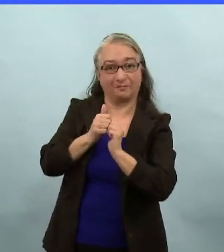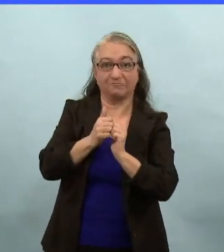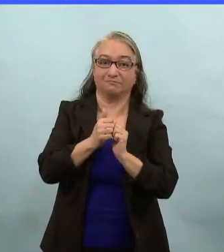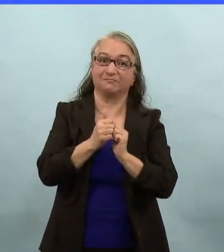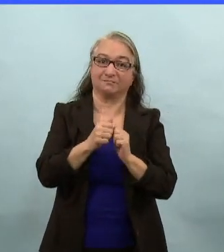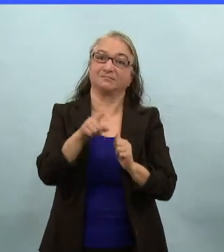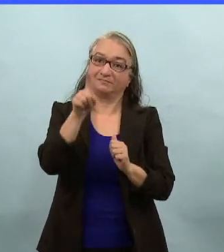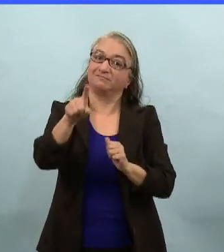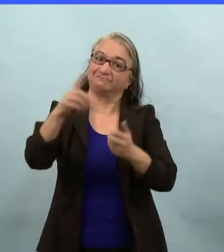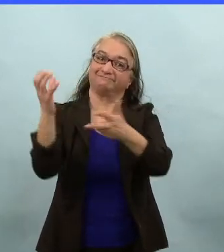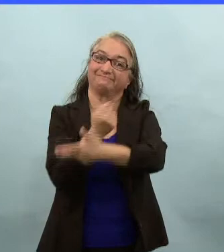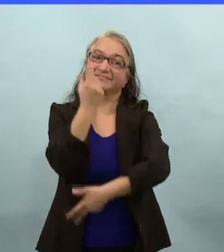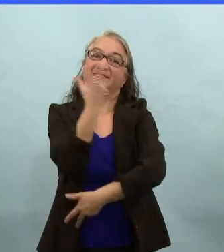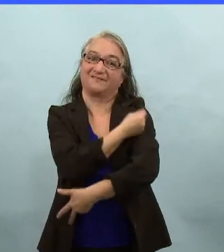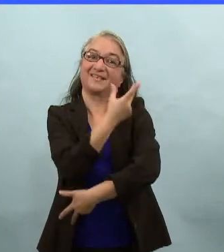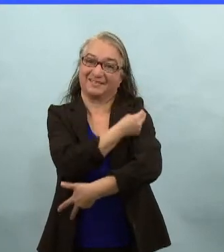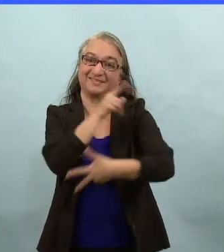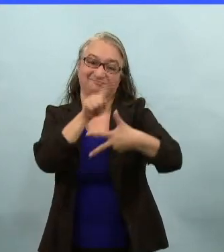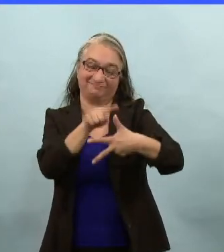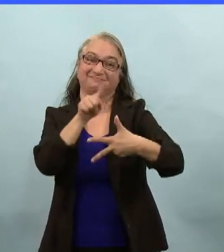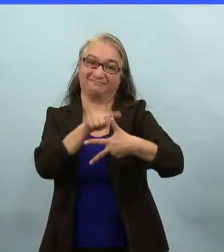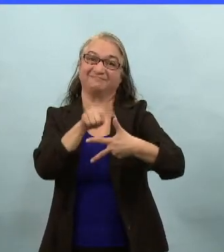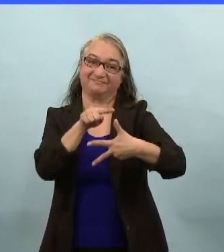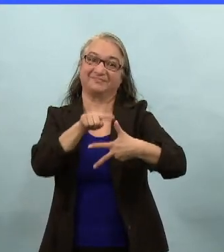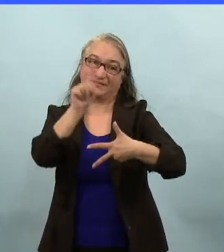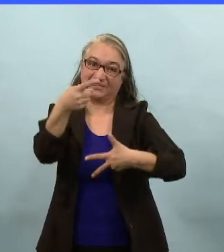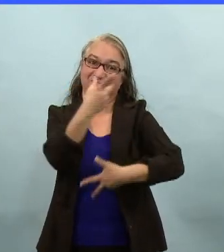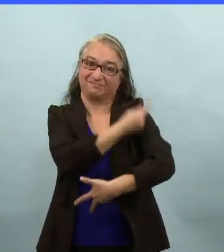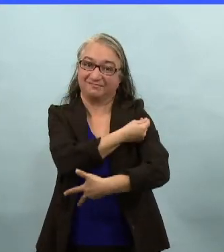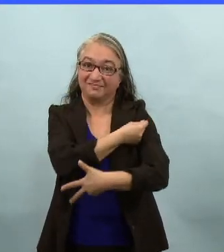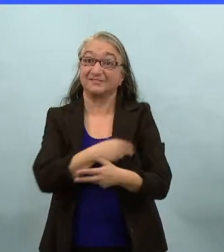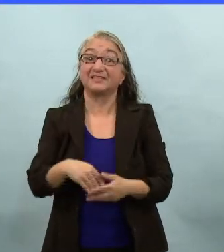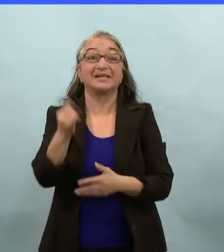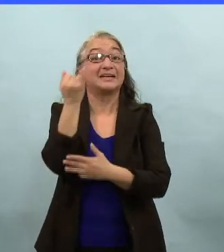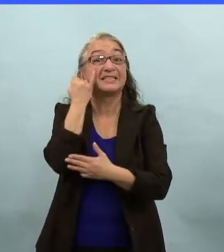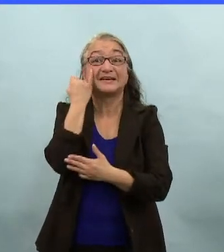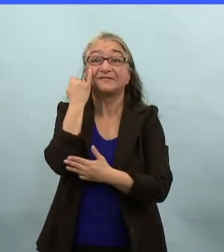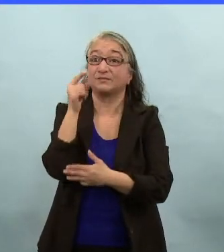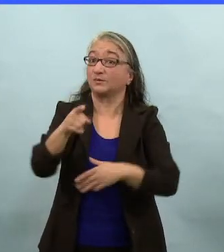your third dose and if you haven't had your second dose and and waiting for your third then you need